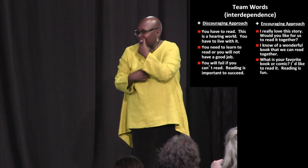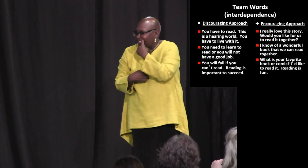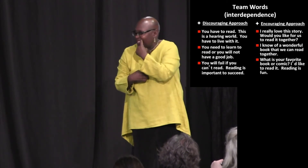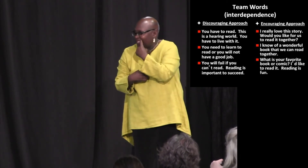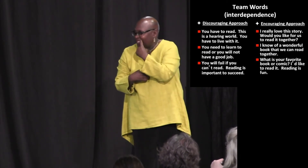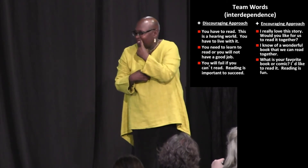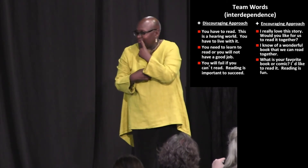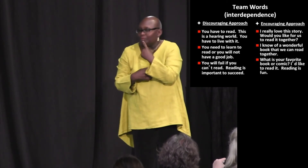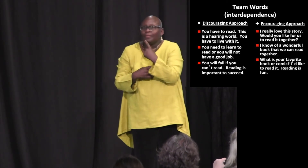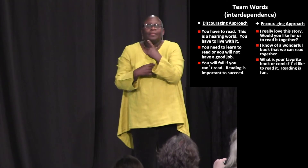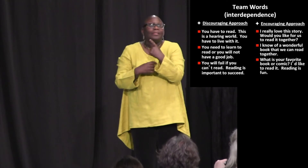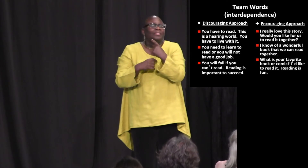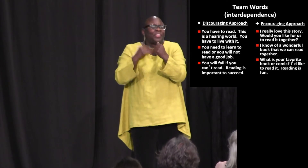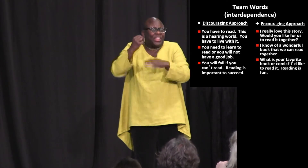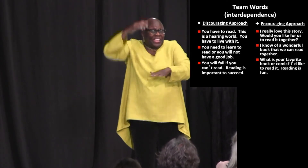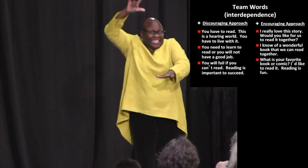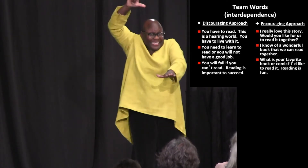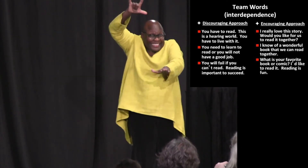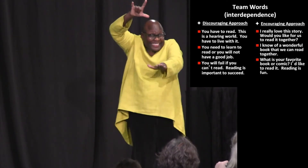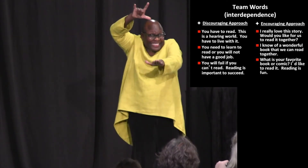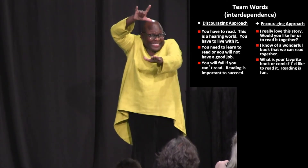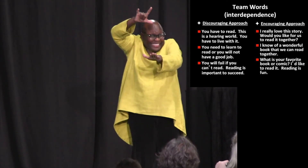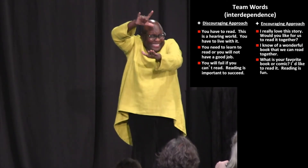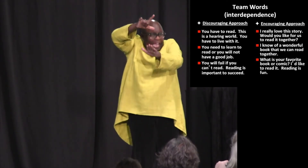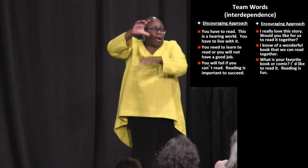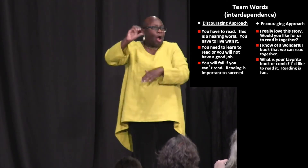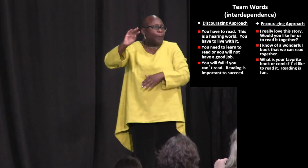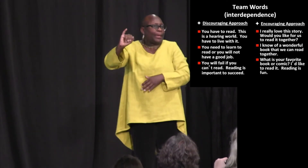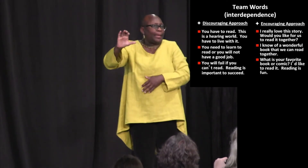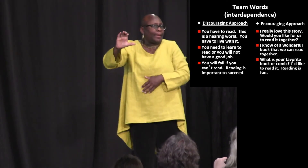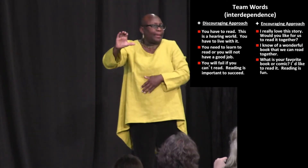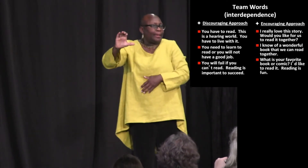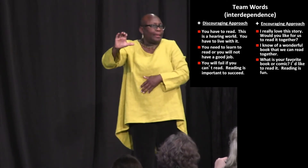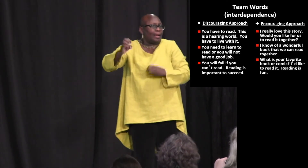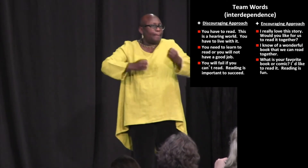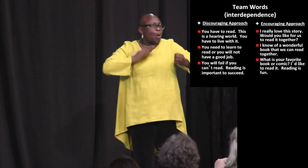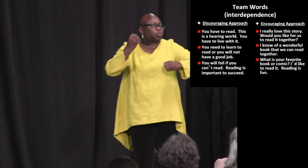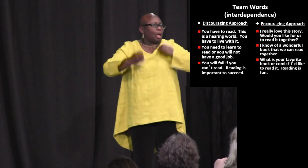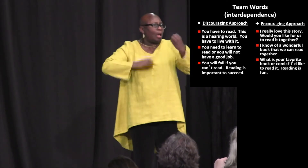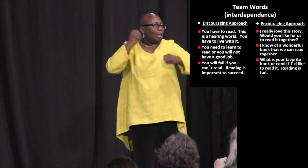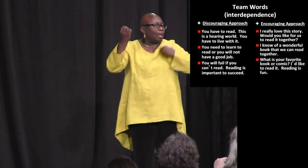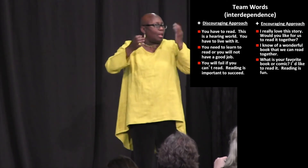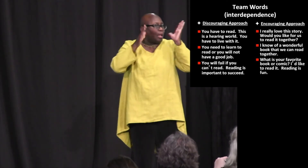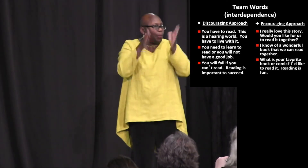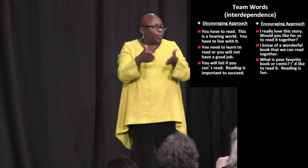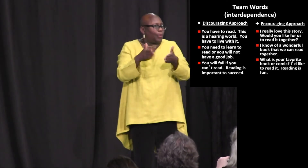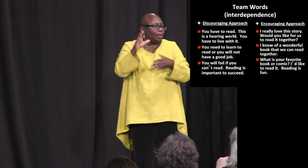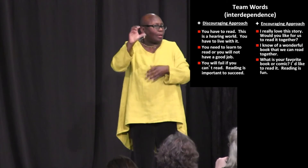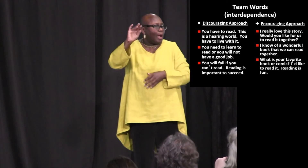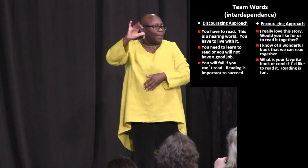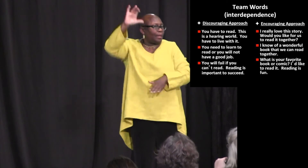and a comic book. I read the magazine to take off because I'm nervous about flying